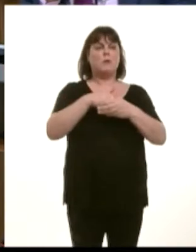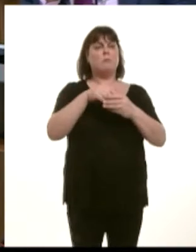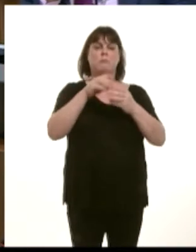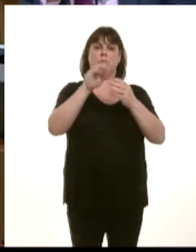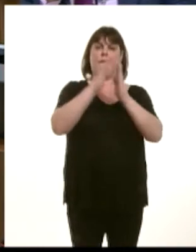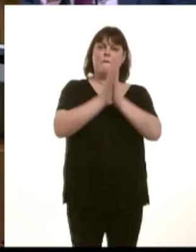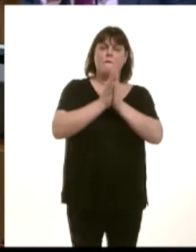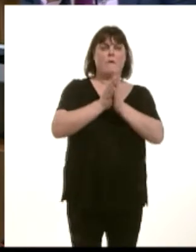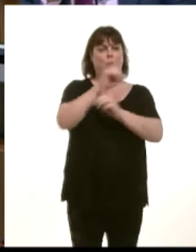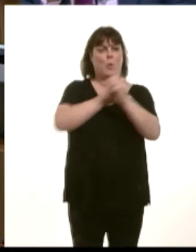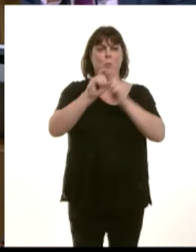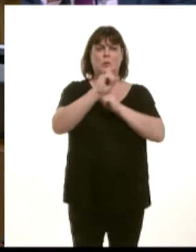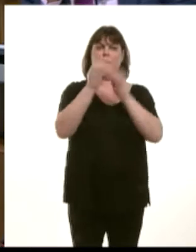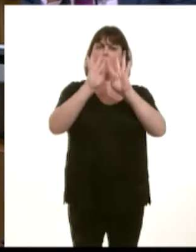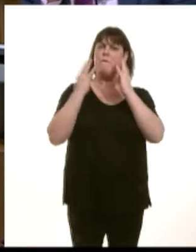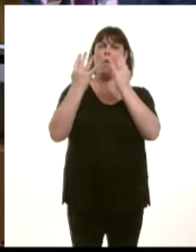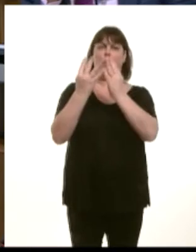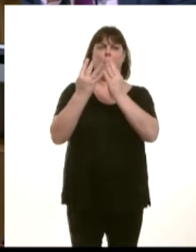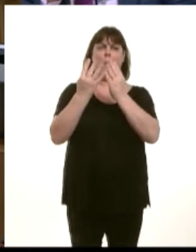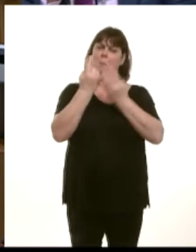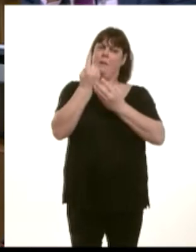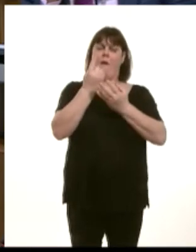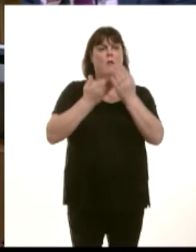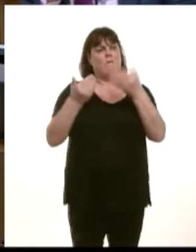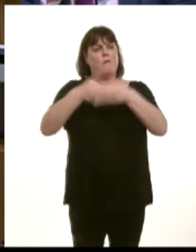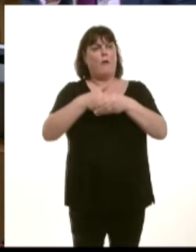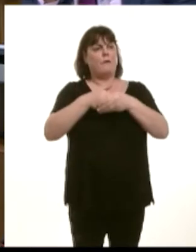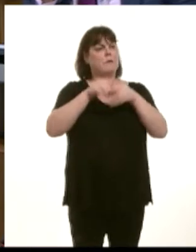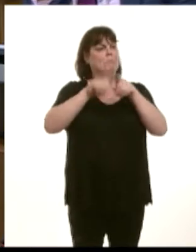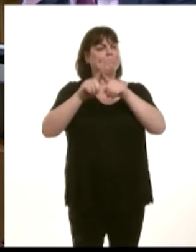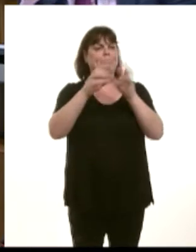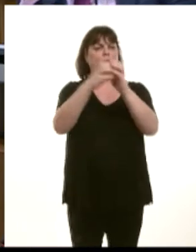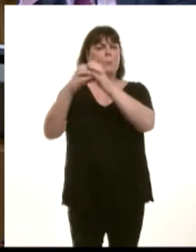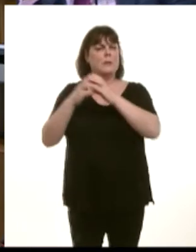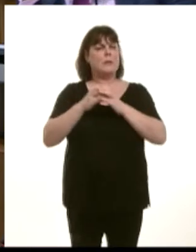Certainly, that has been invaluable over the years in ensuring that community tensions